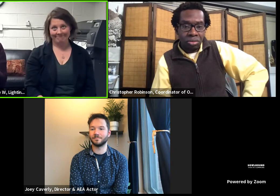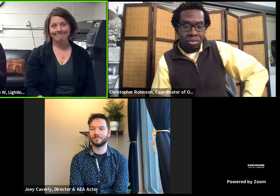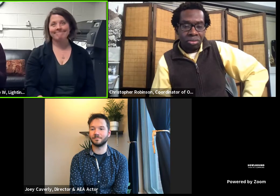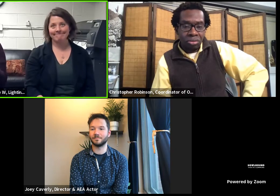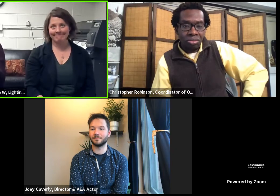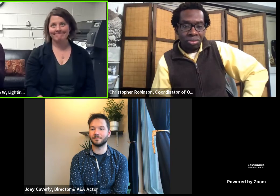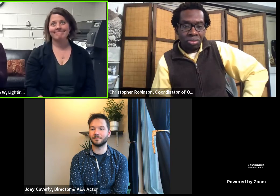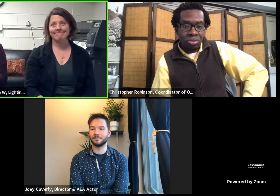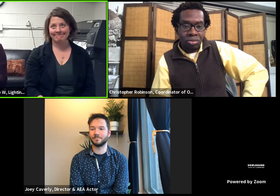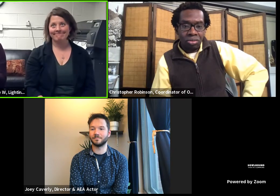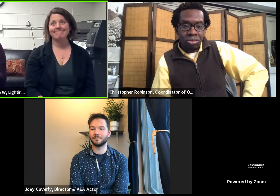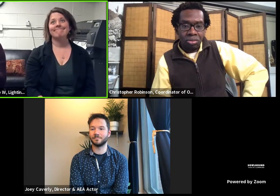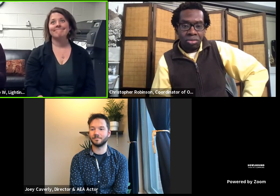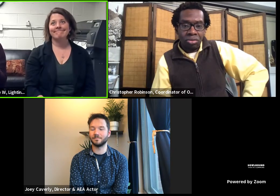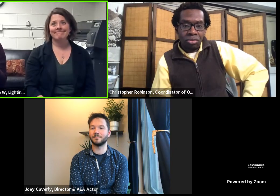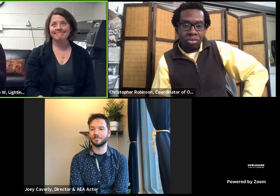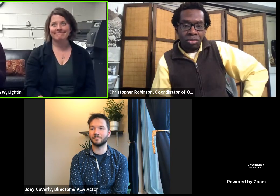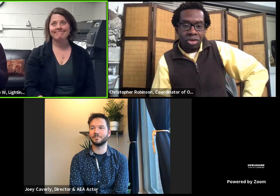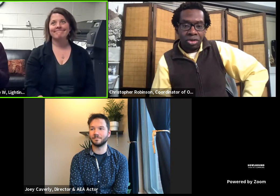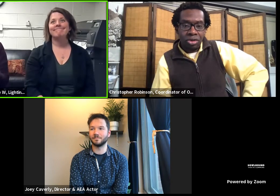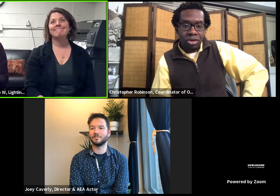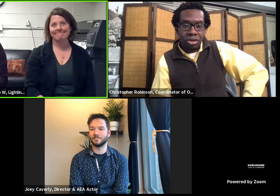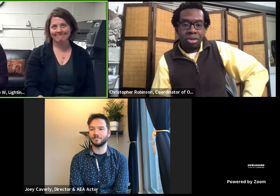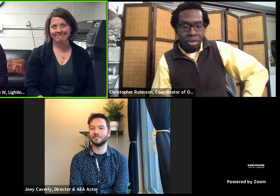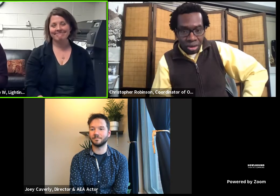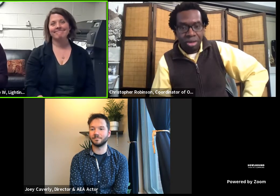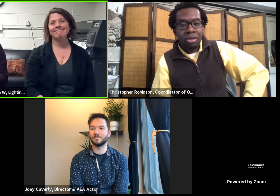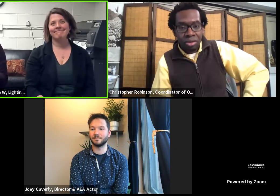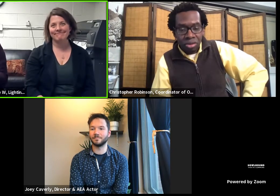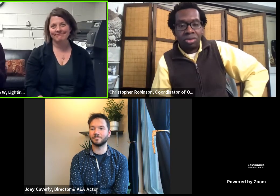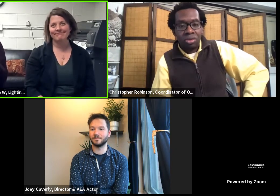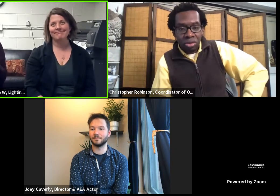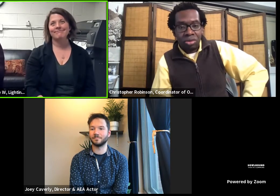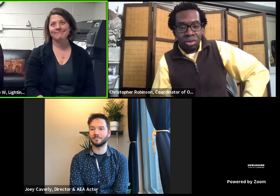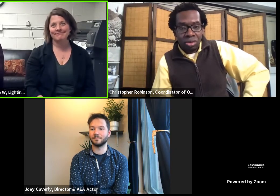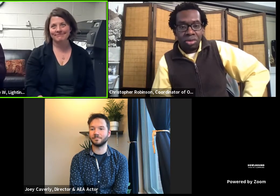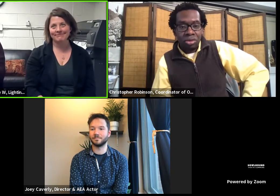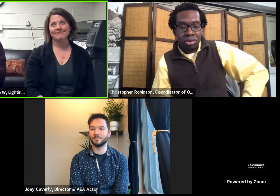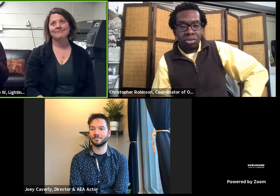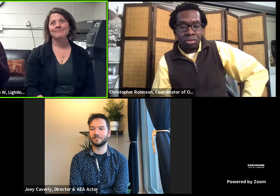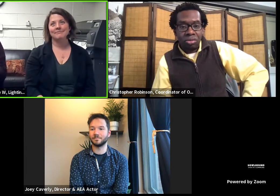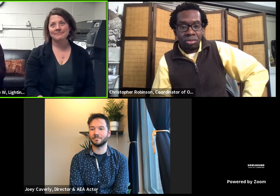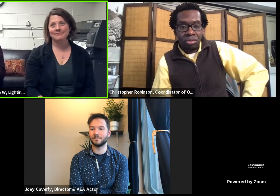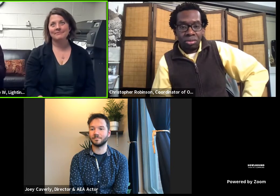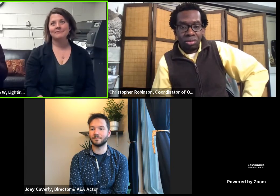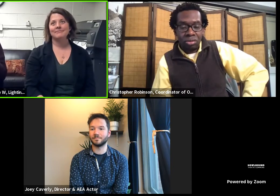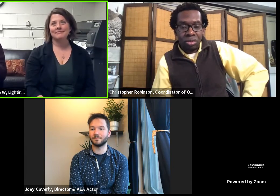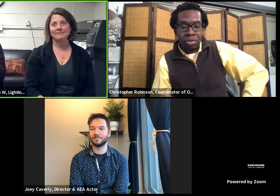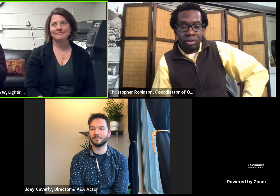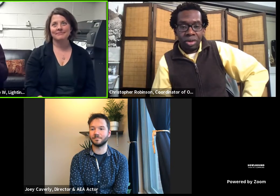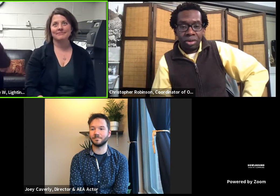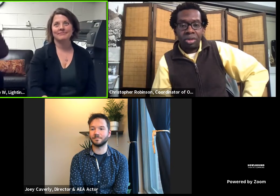We've used iPad communication with like FaceTime or whatever,